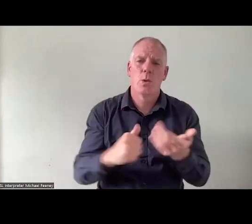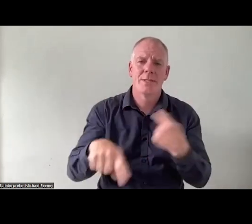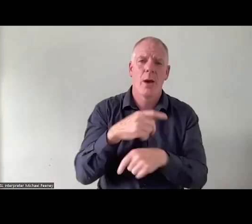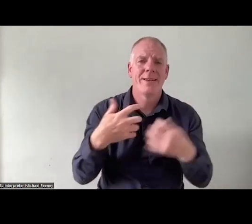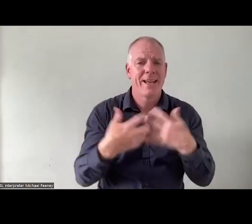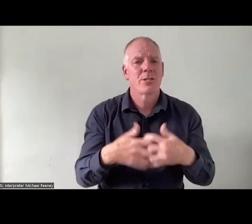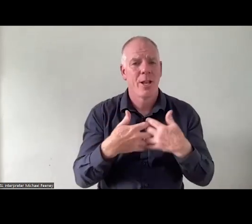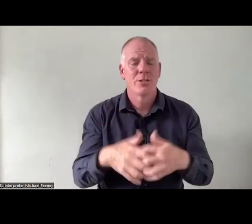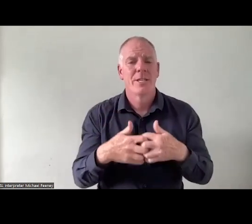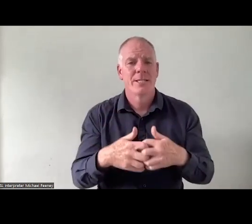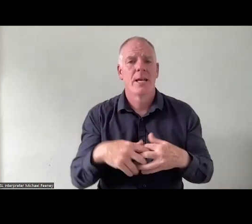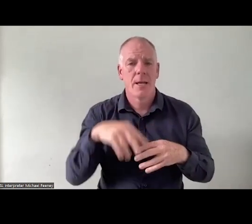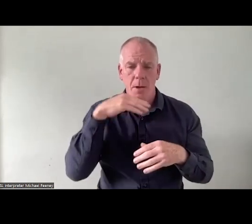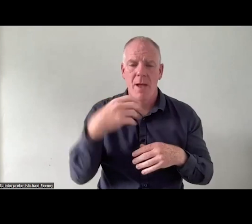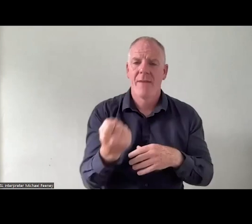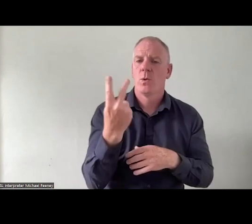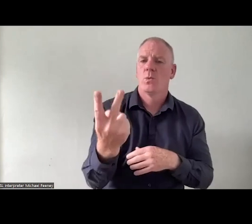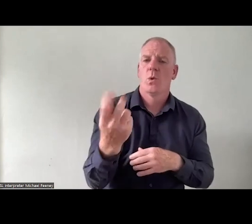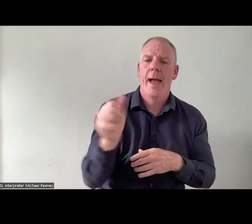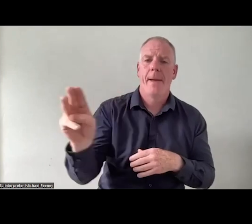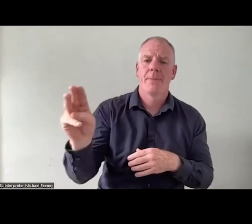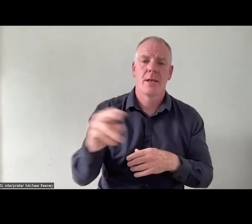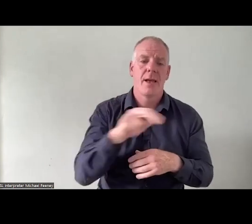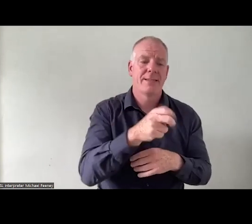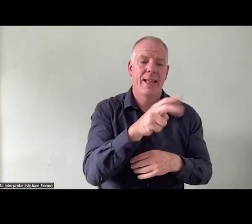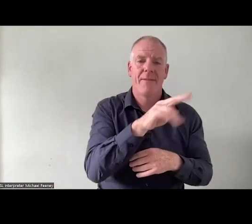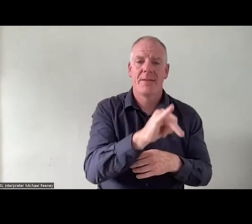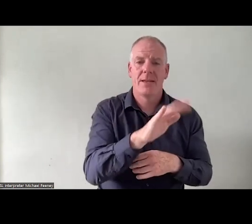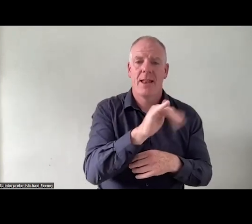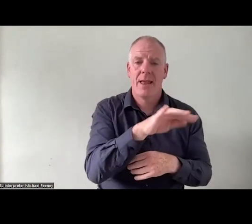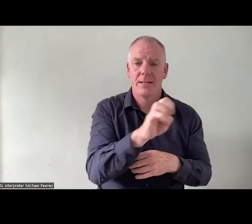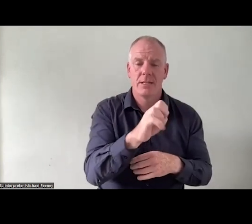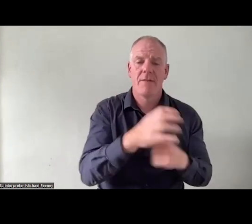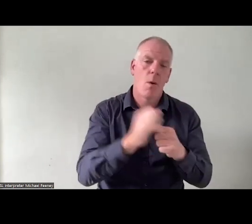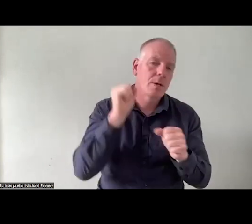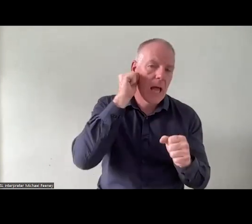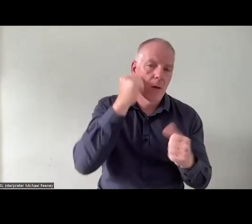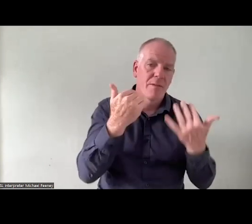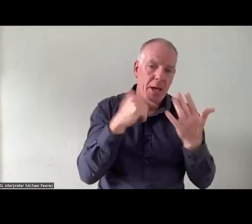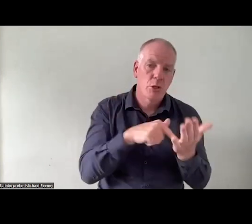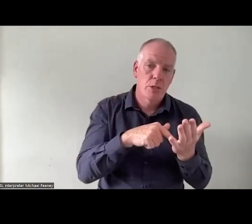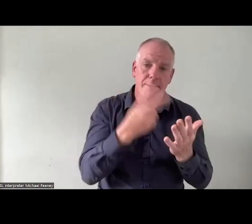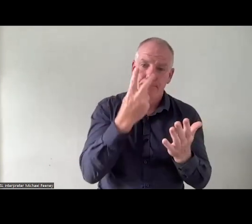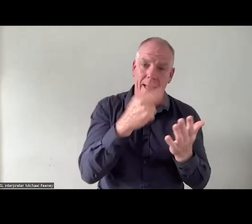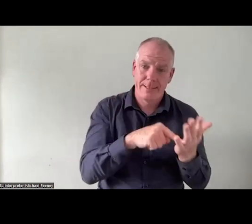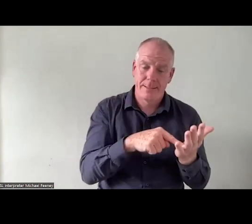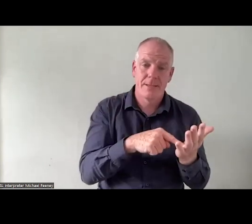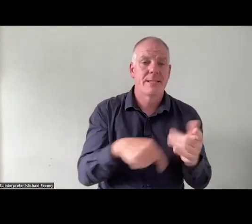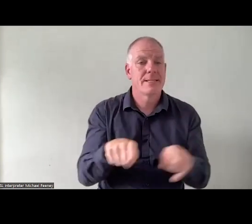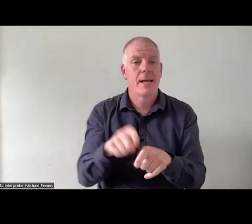As such, we have two applications. We have NaviLens, which provides audible information for people with sight loss. Then we have NaviLens Go,